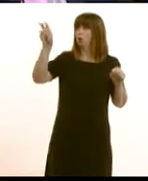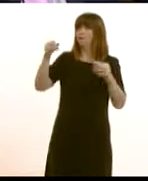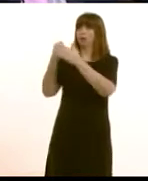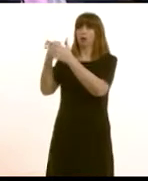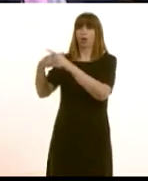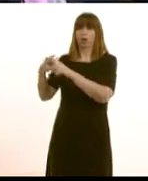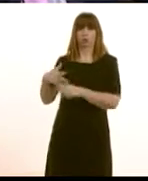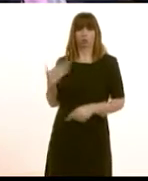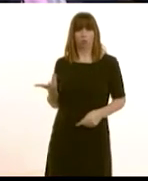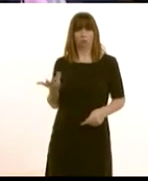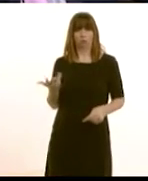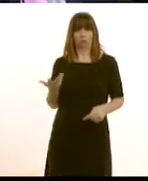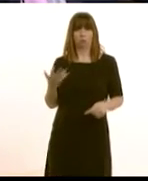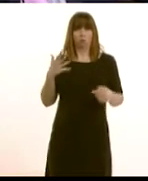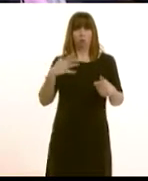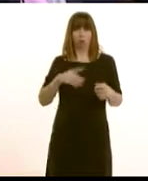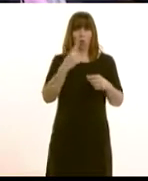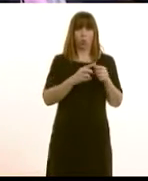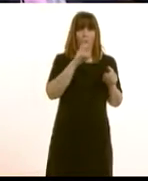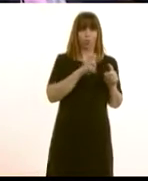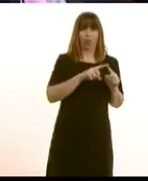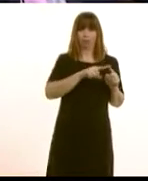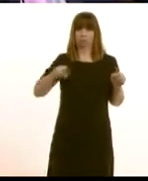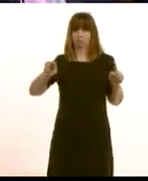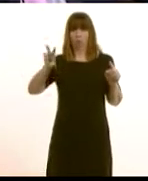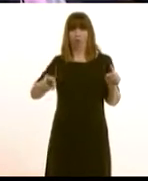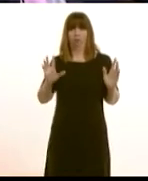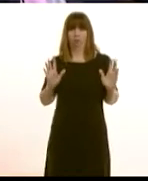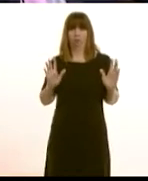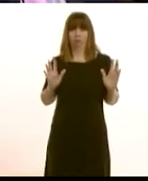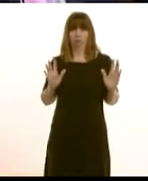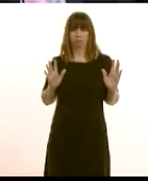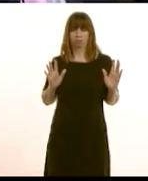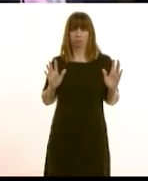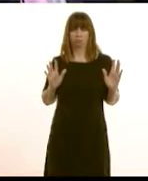be run by that franchise would be services that begin and end in Wales. Cardiff-Holyhead,